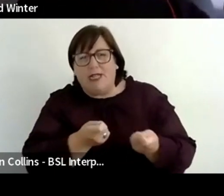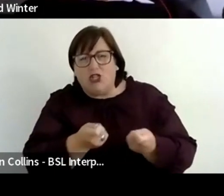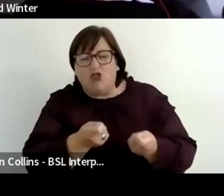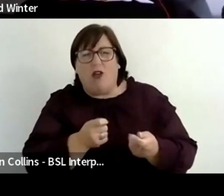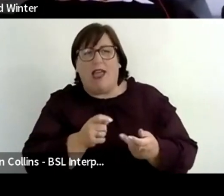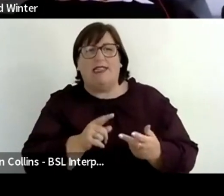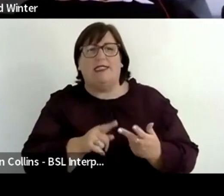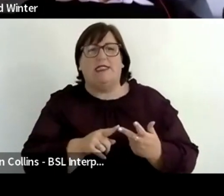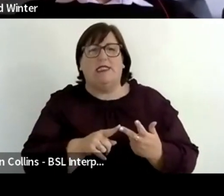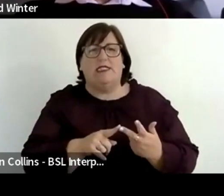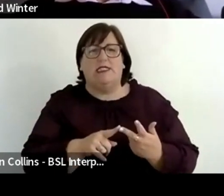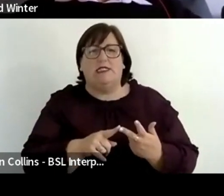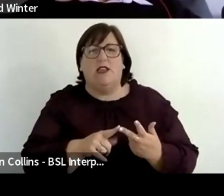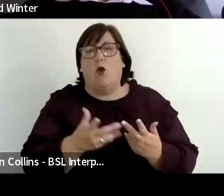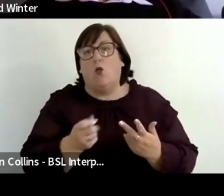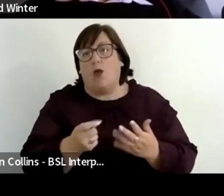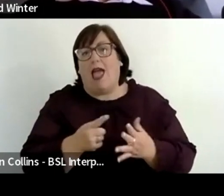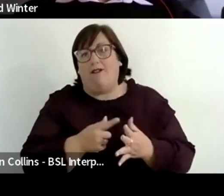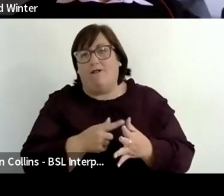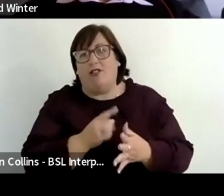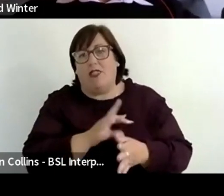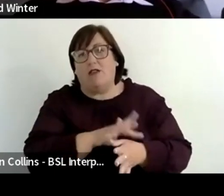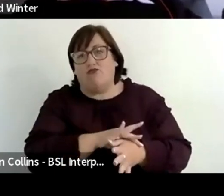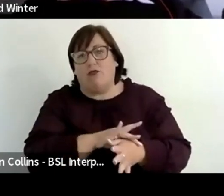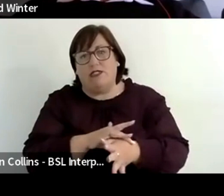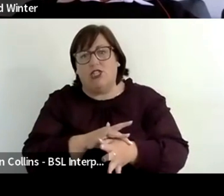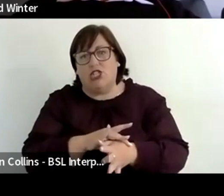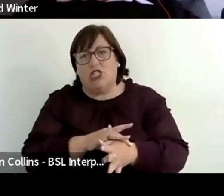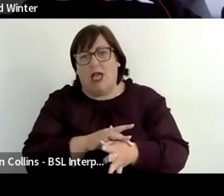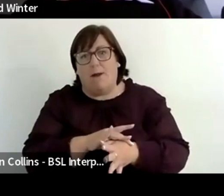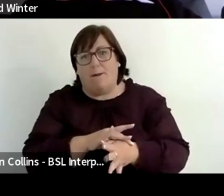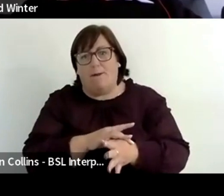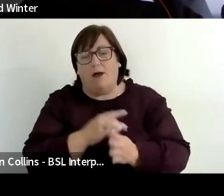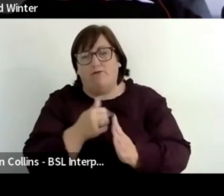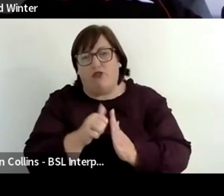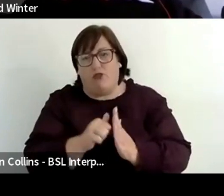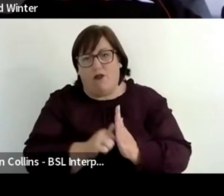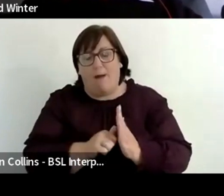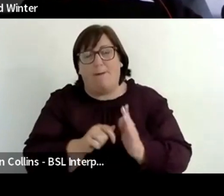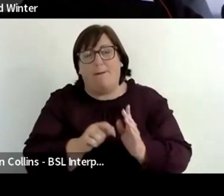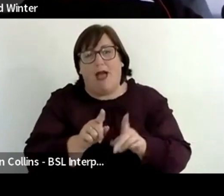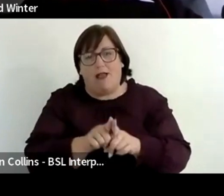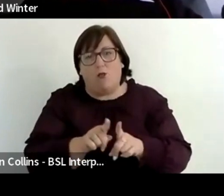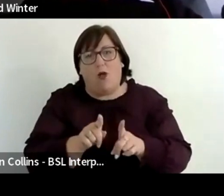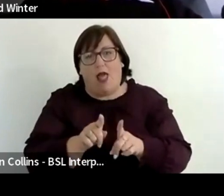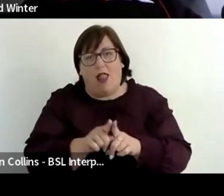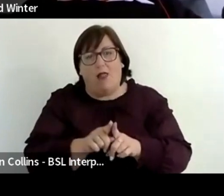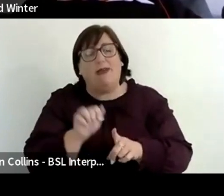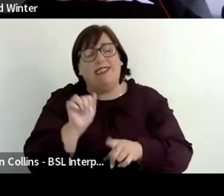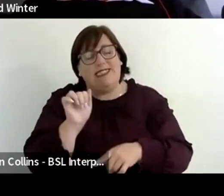We have great apprenticeship programmes as well. But yes, we are really wanting to focus and